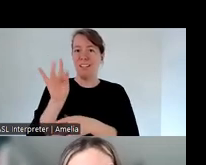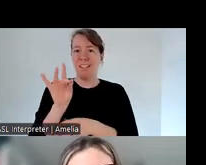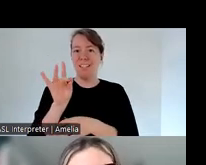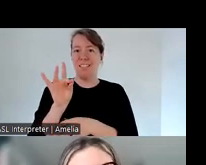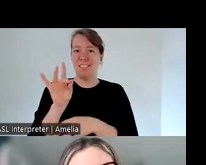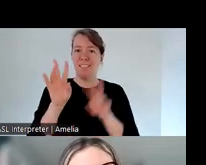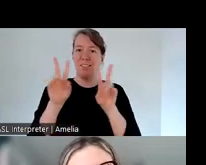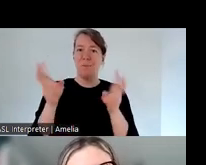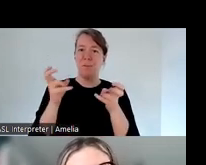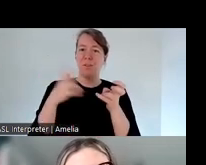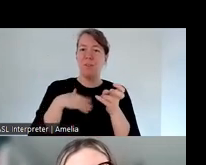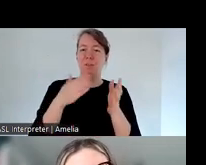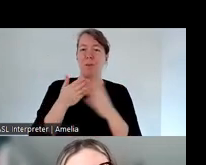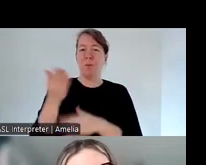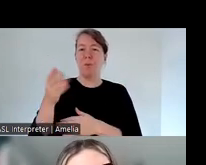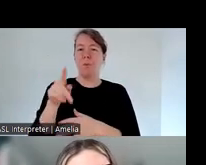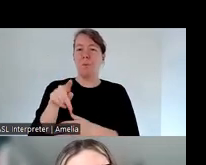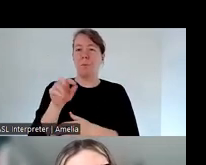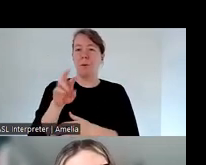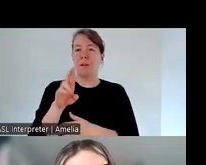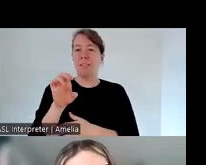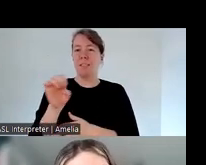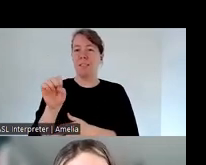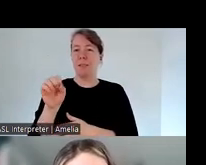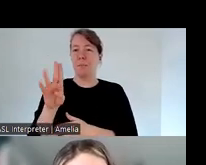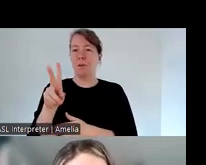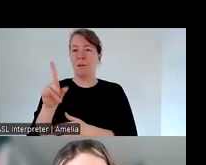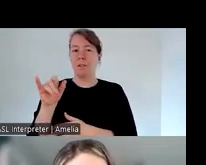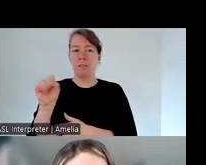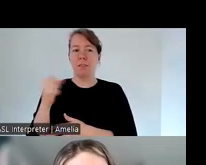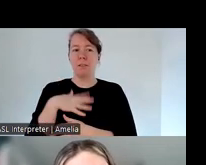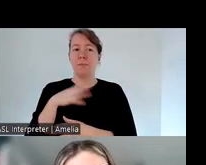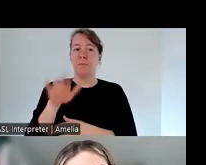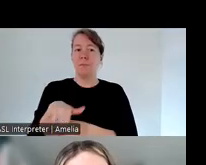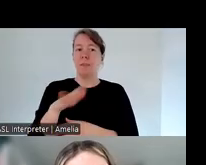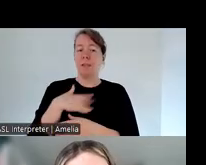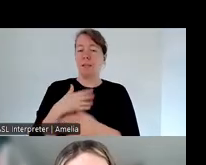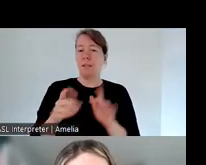Um, the book is licensed CC-BY to encourage sharing and reuse,